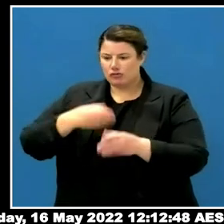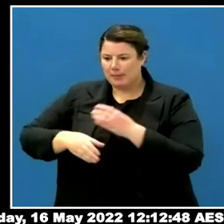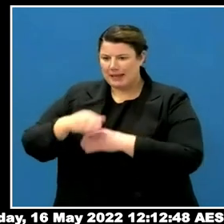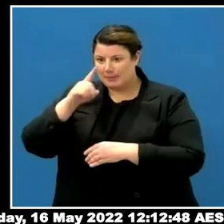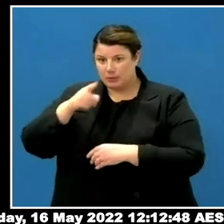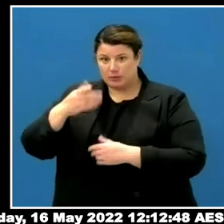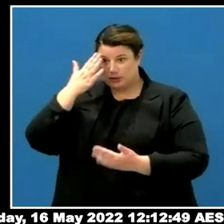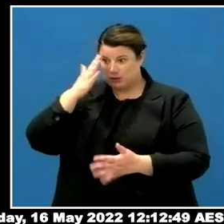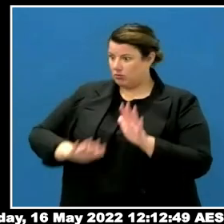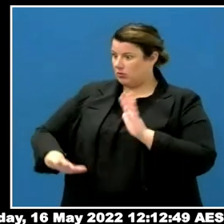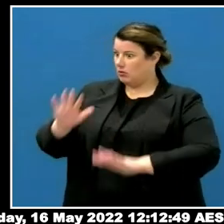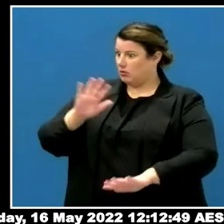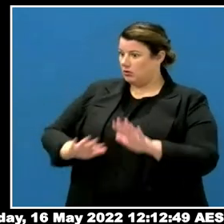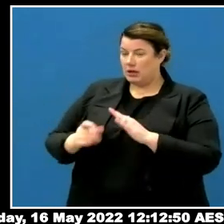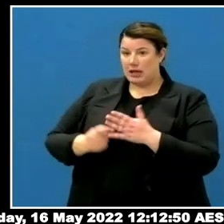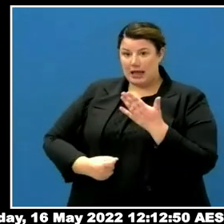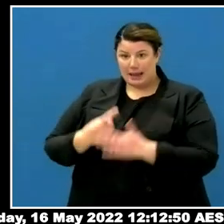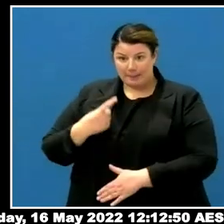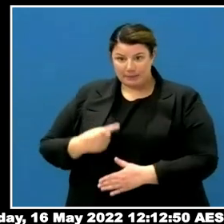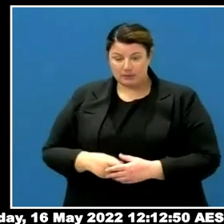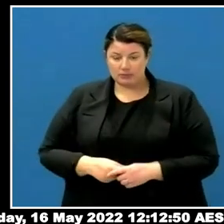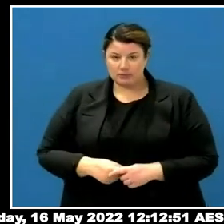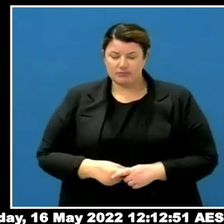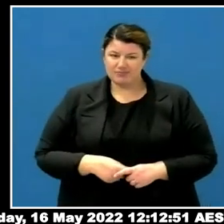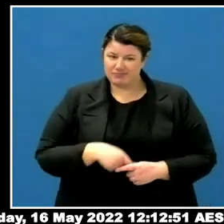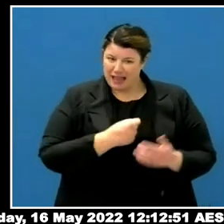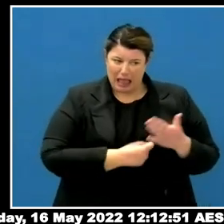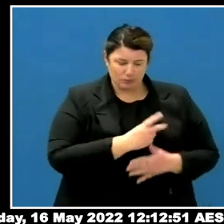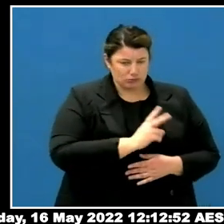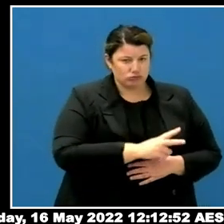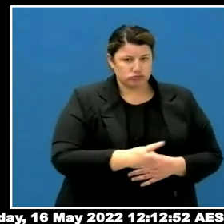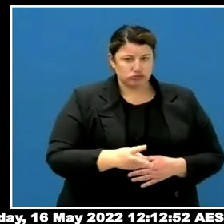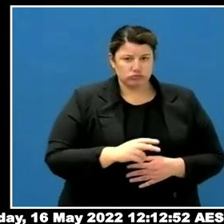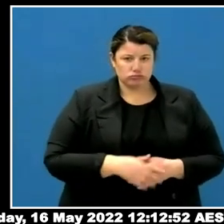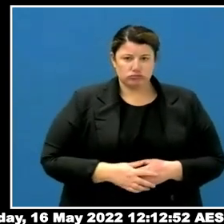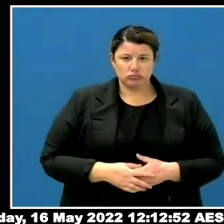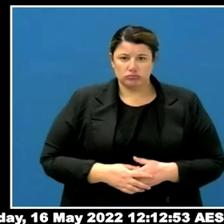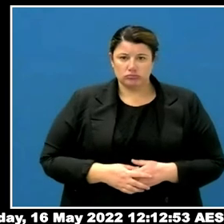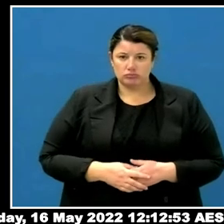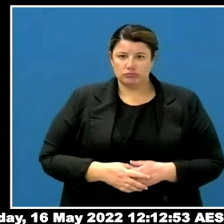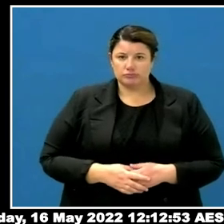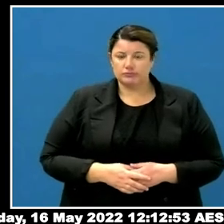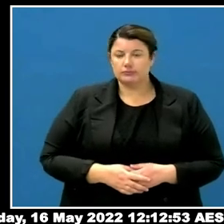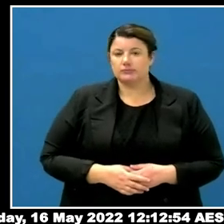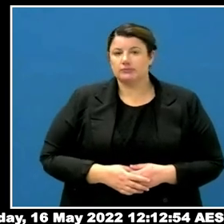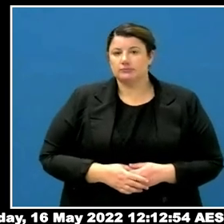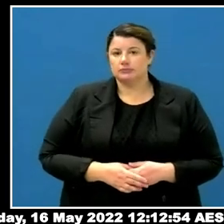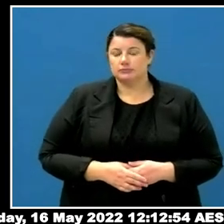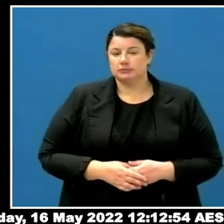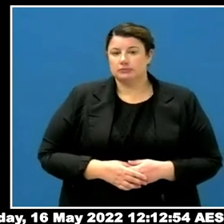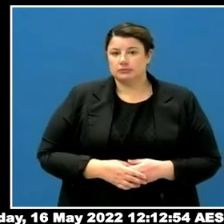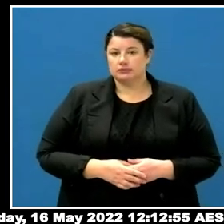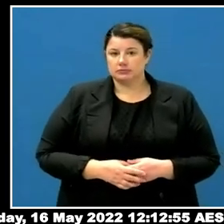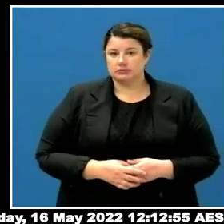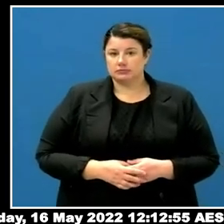with. SALLY: Yes. MR FOGARTY: Did that happen from time to time? Yes. MR FOGARTY: Were you ever provided with information from Afford about